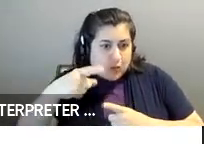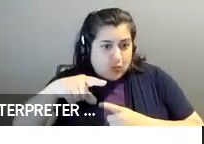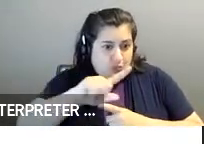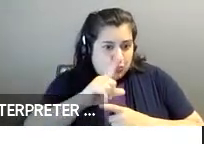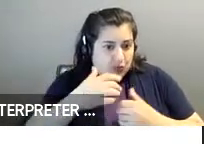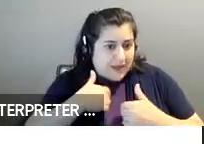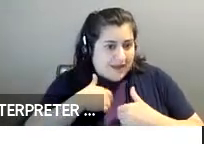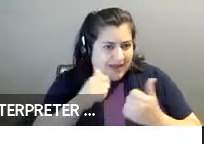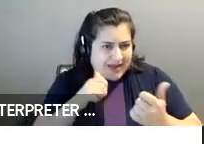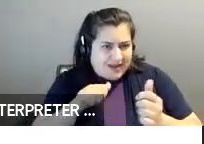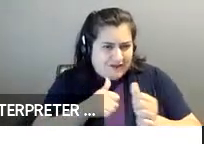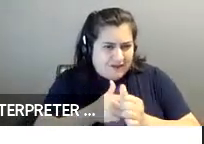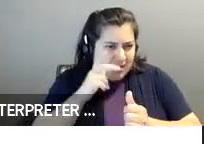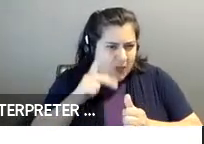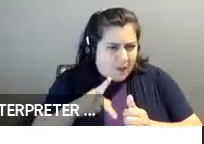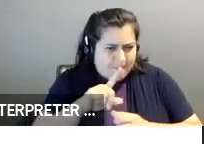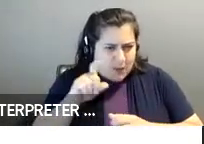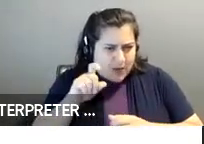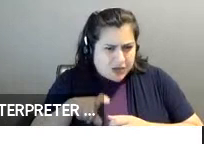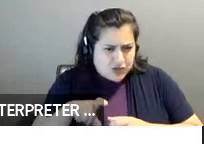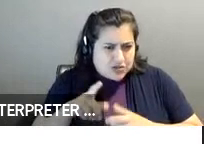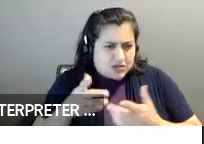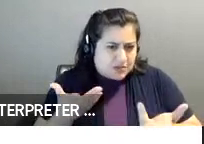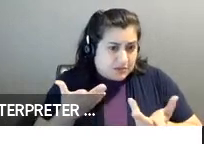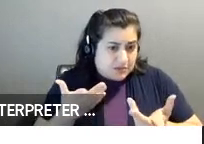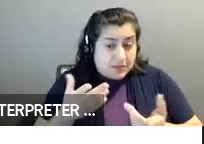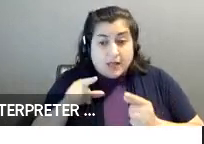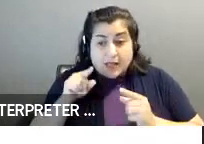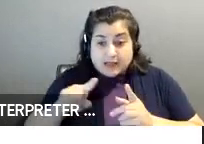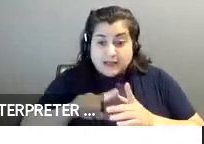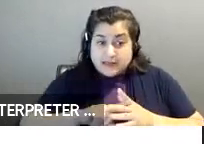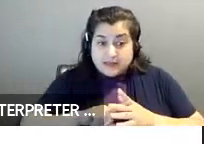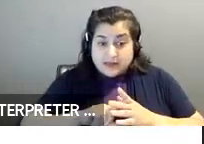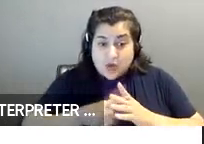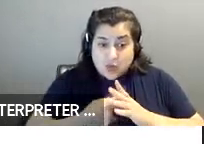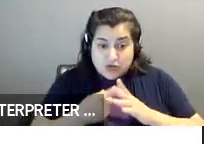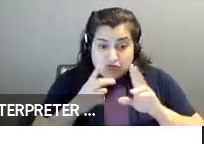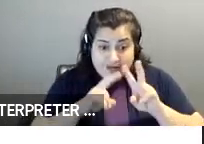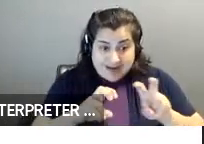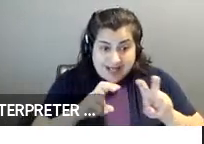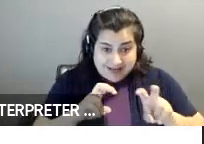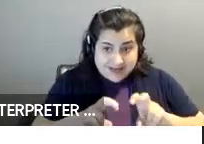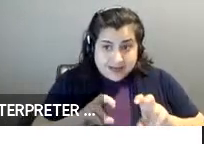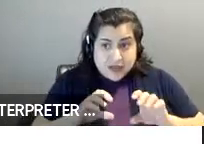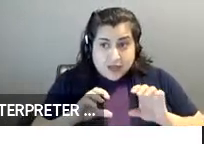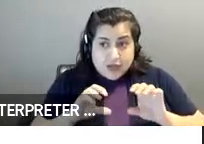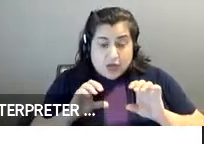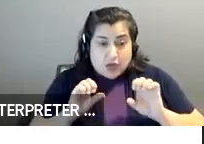follow-up questions or additional analyses that could be done leveraging this existing